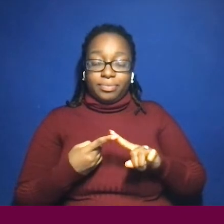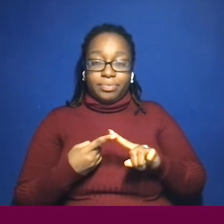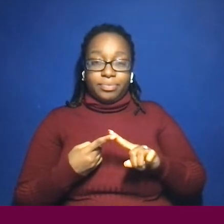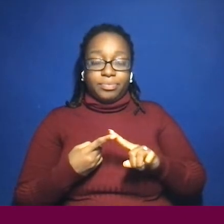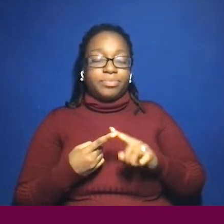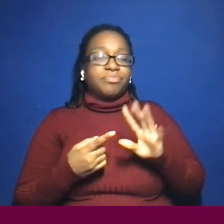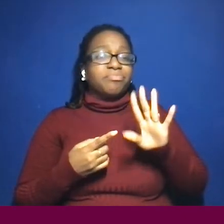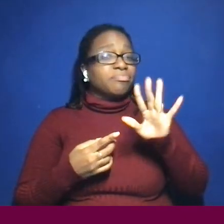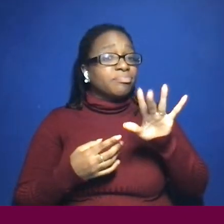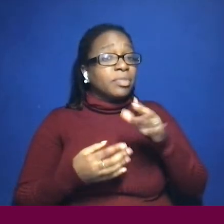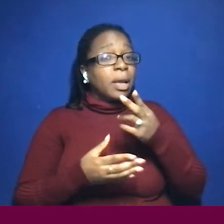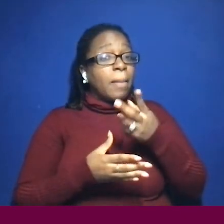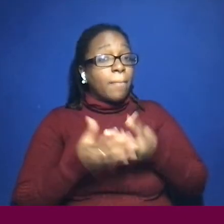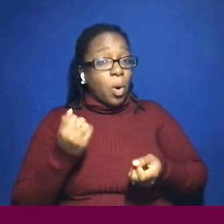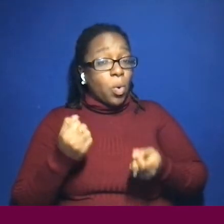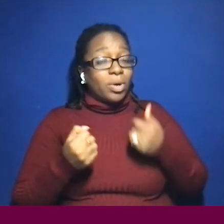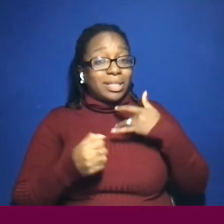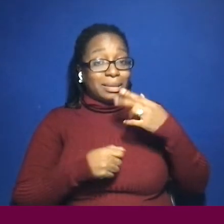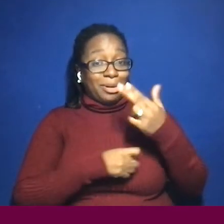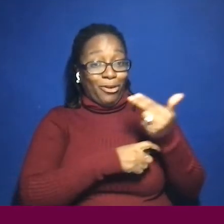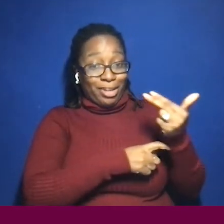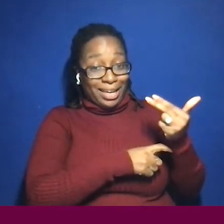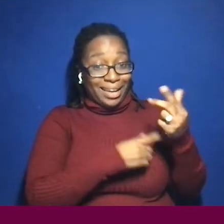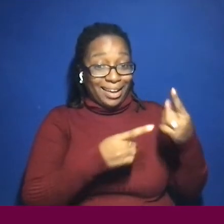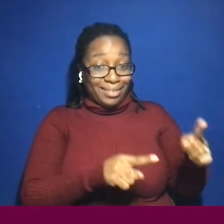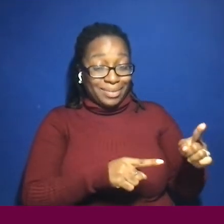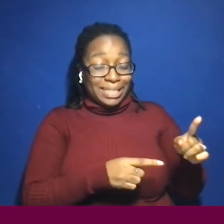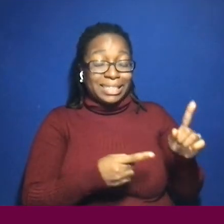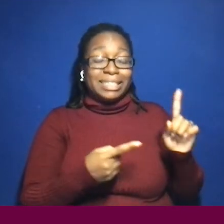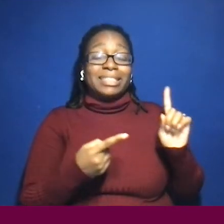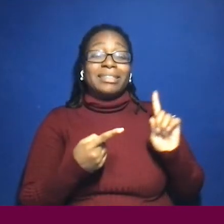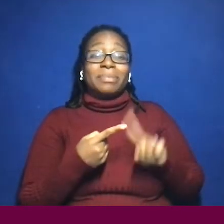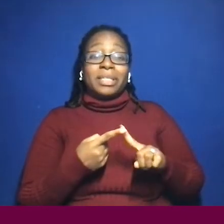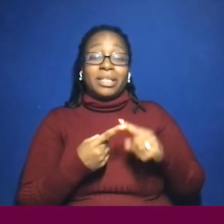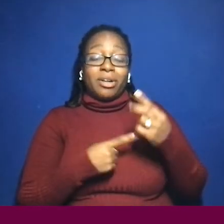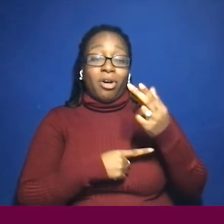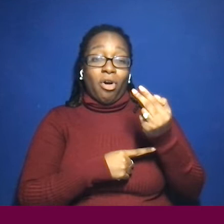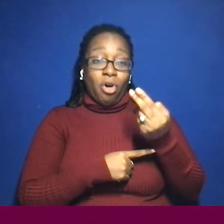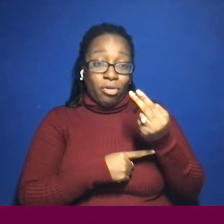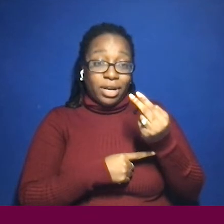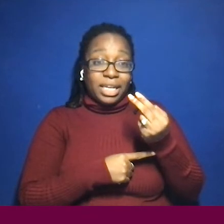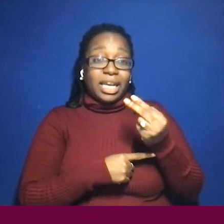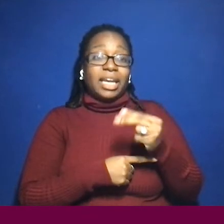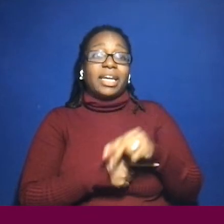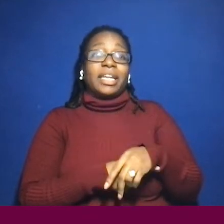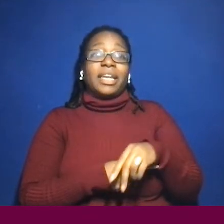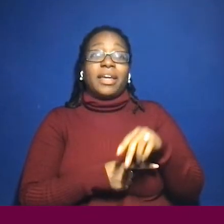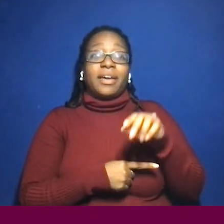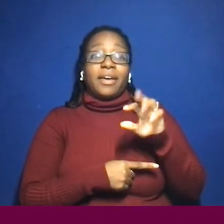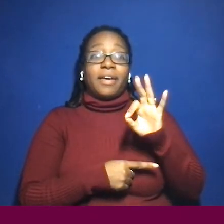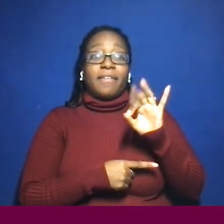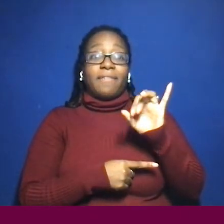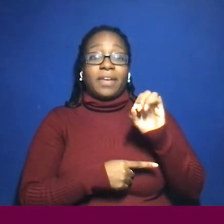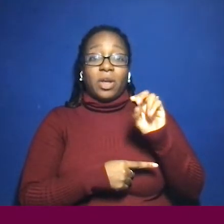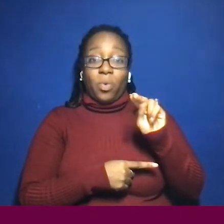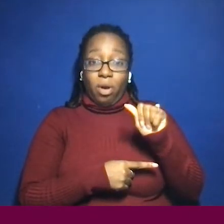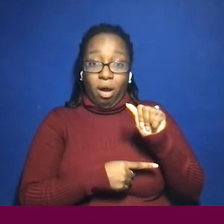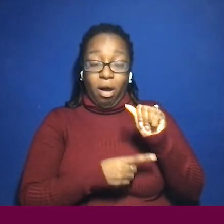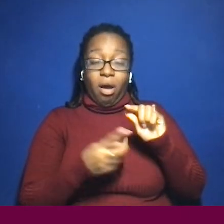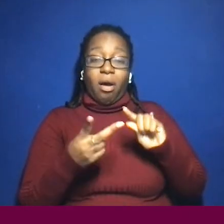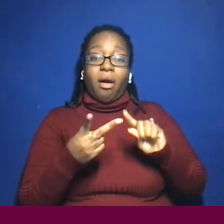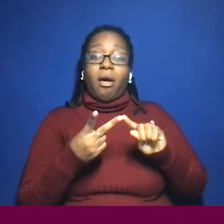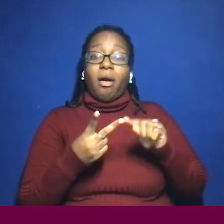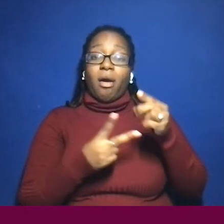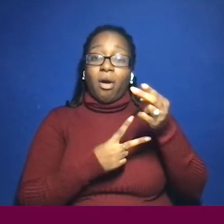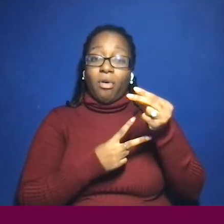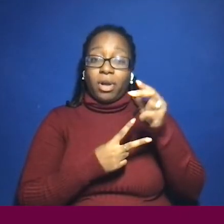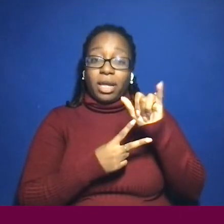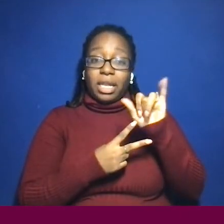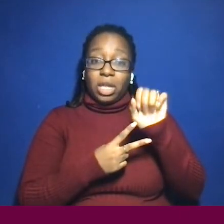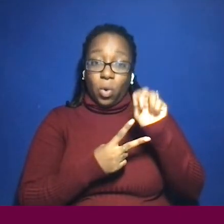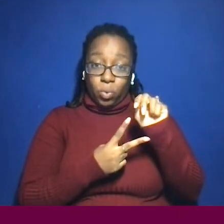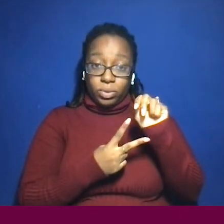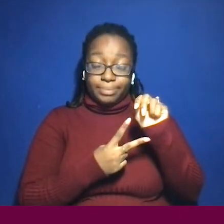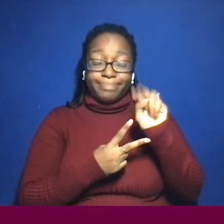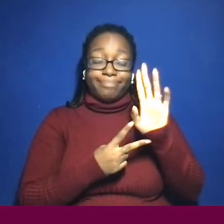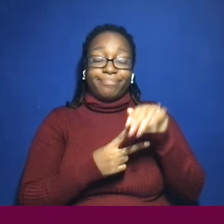both happen to be hurricanes, but Hurricane Fiona and Hurricane Ian. Where in Puerto Rico,